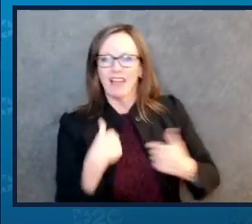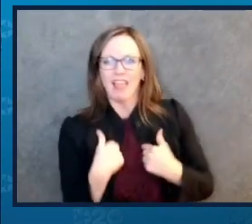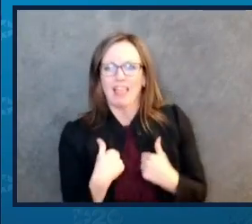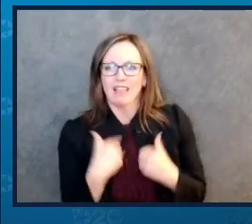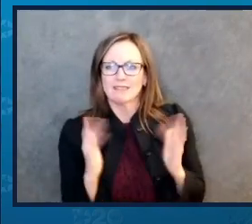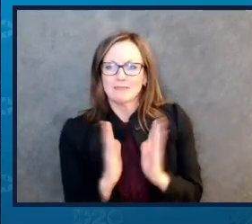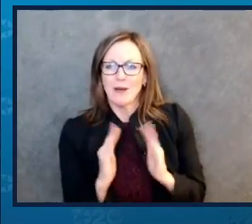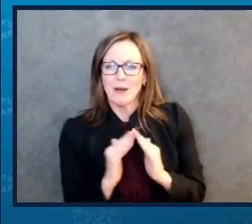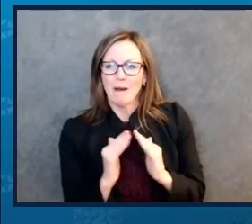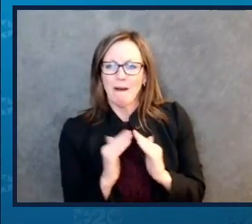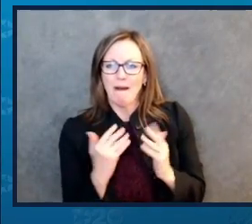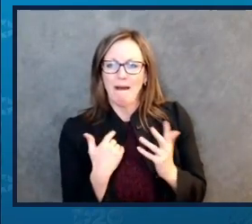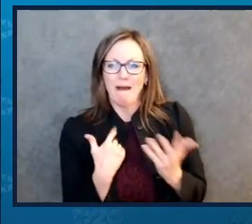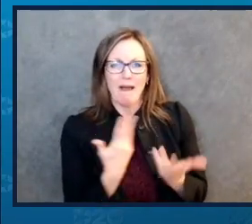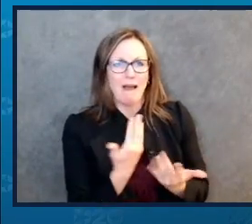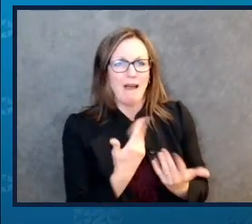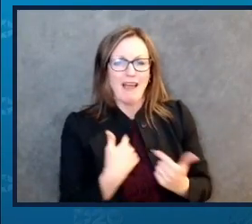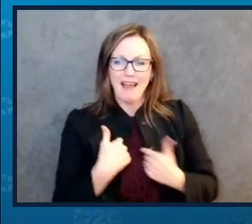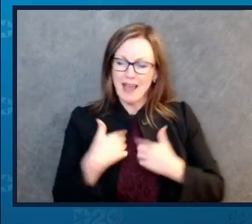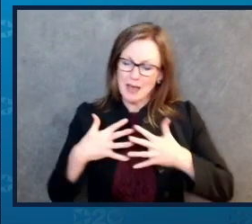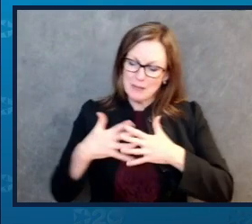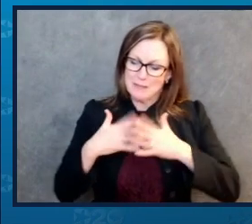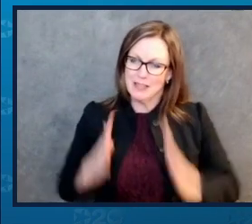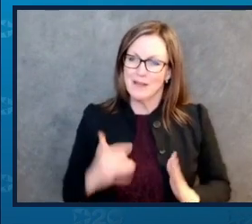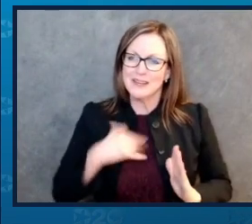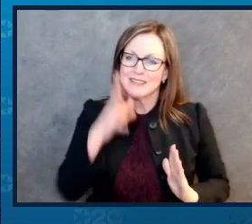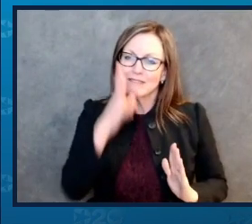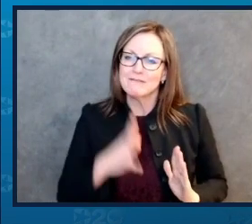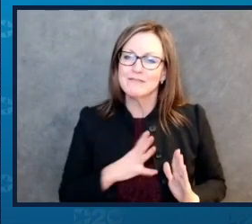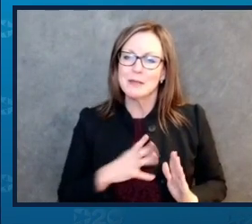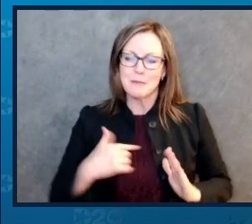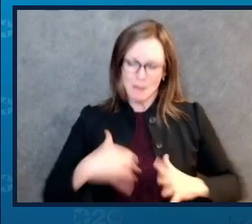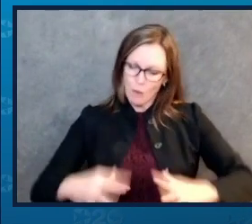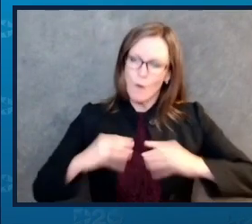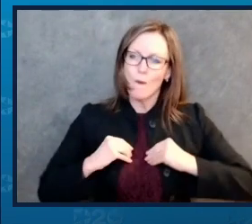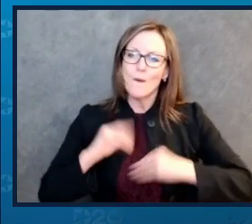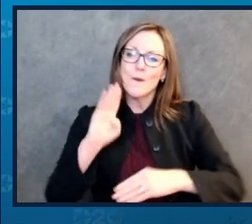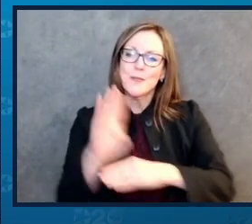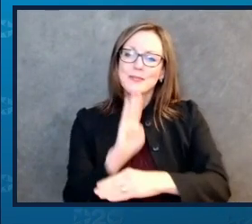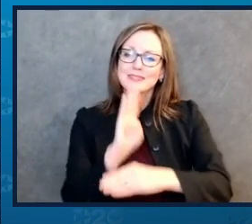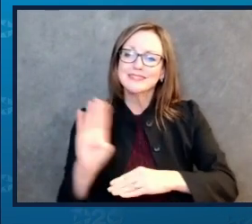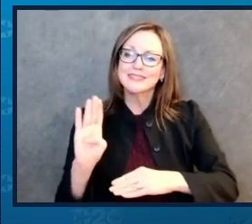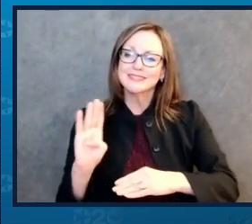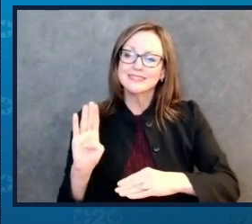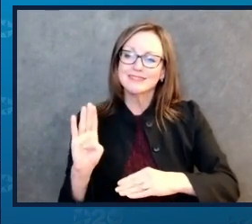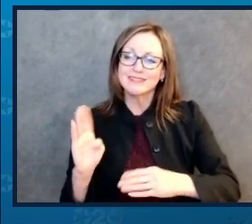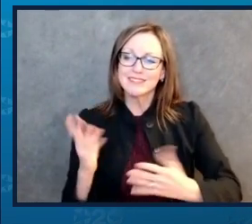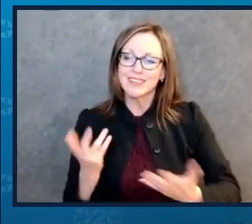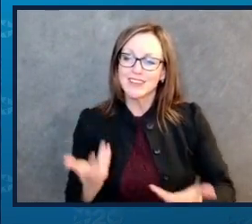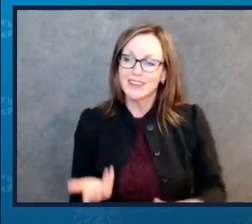FEMALE, BUSINESS OWNER, UNDER PRESIDENT TRUMP, I FEEL HOW CAN